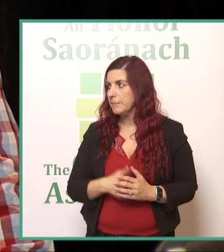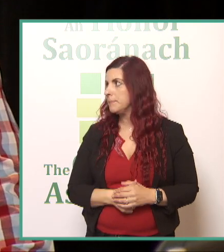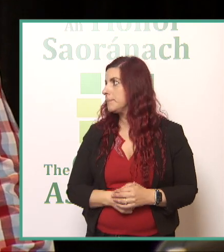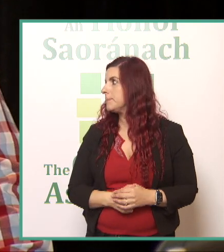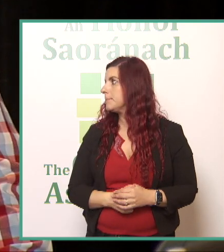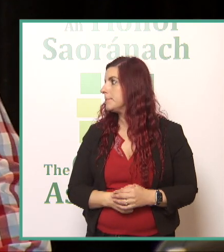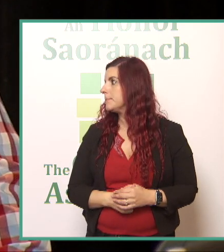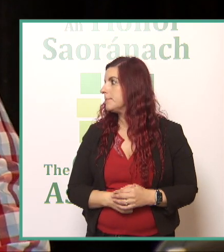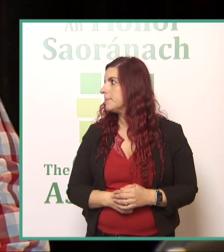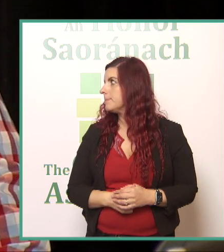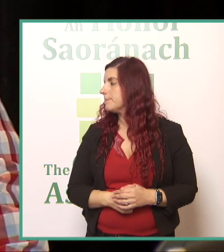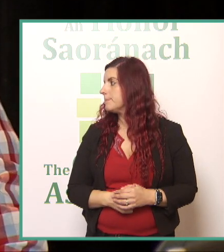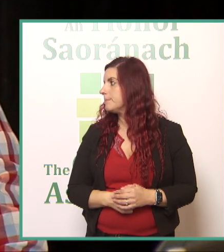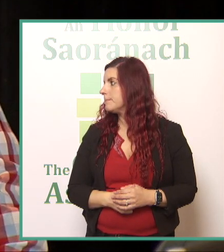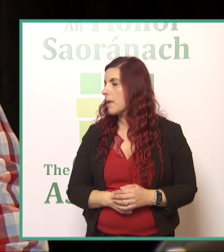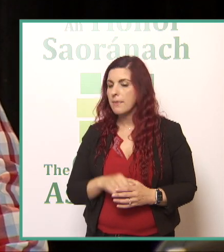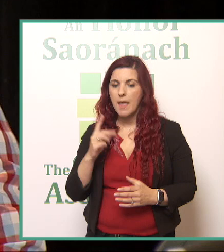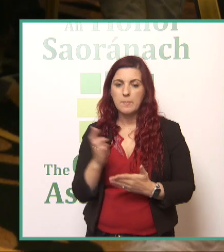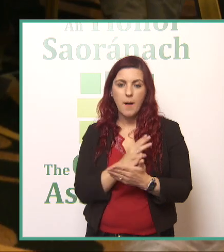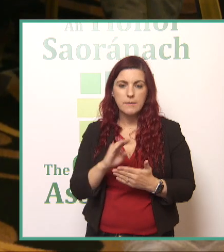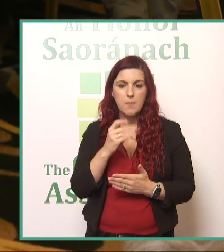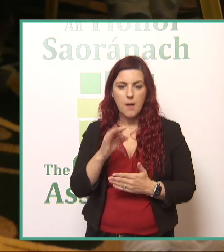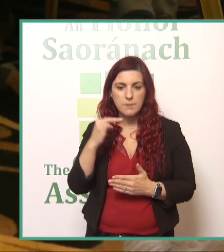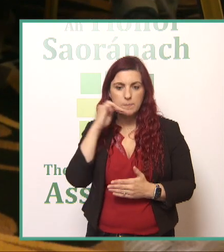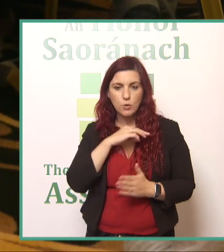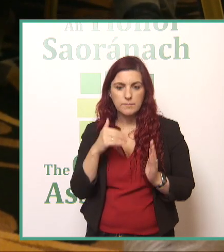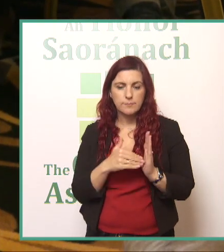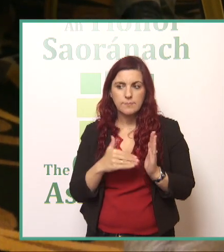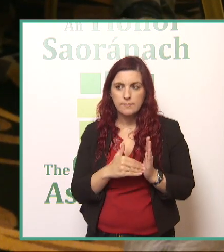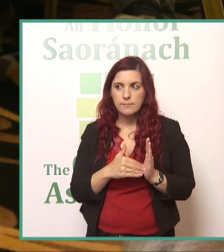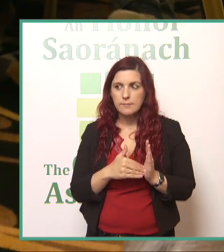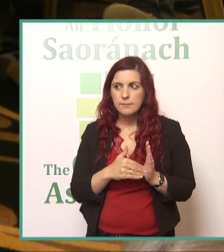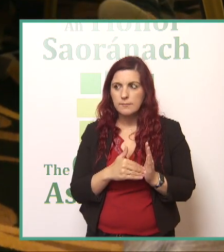important to us and it's it's it has kept that importance because we didn't do anything to